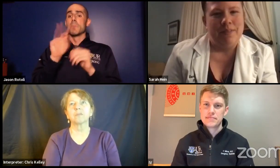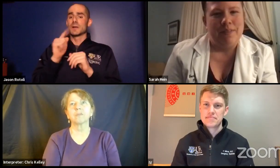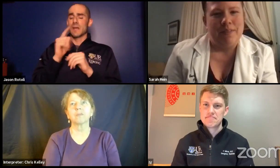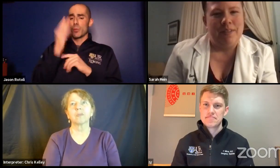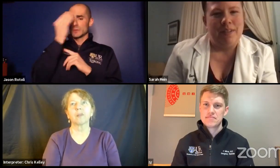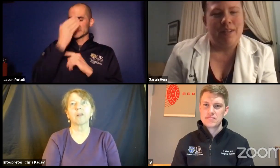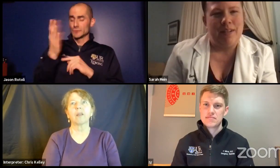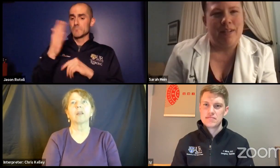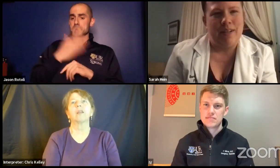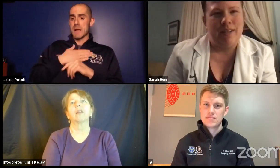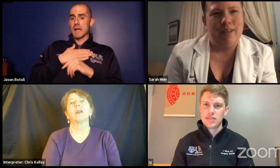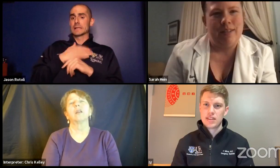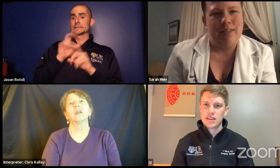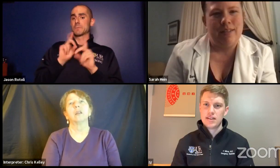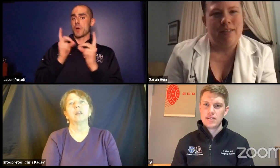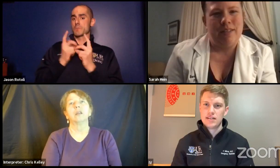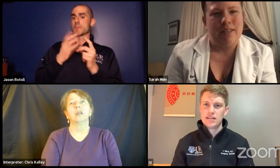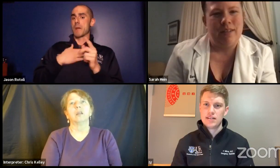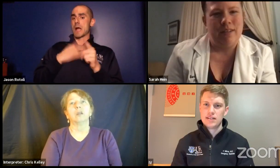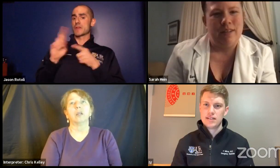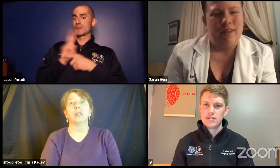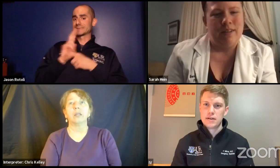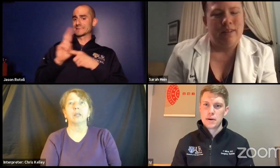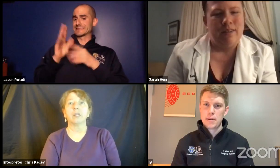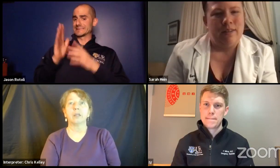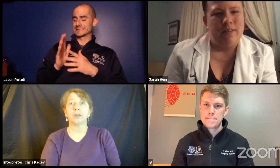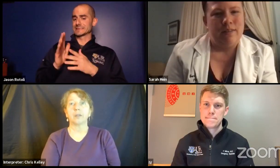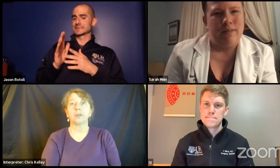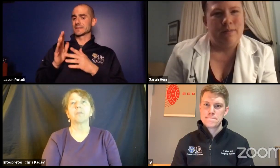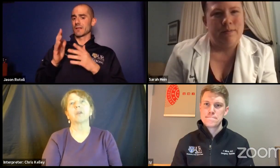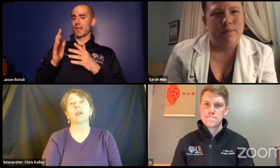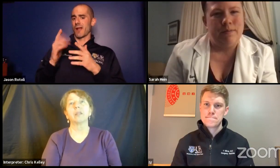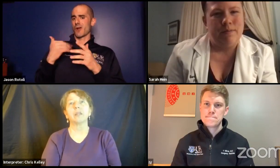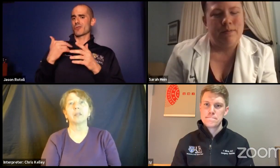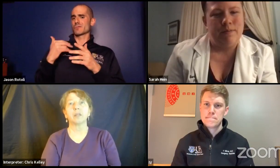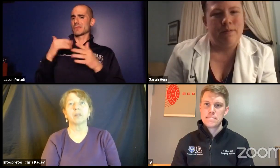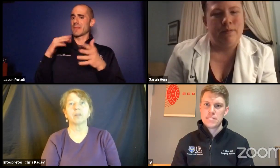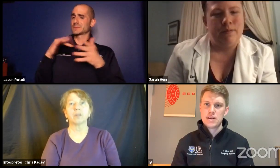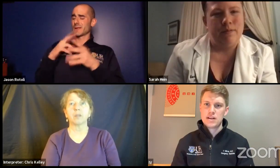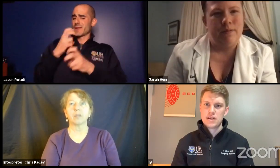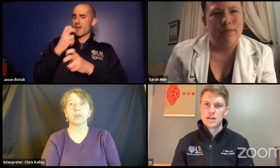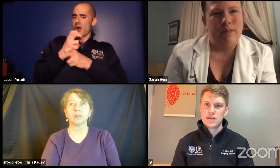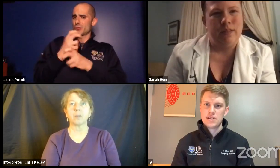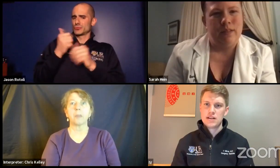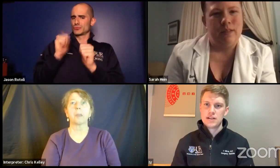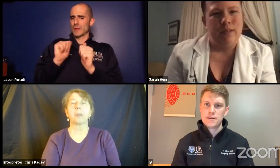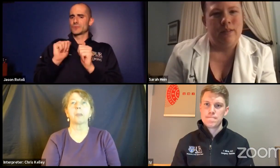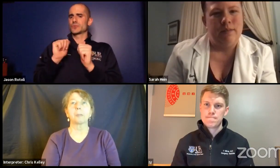for them. That's a little bit of a different story. And also with